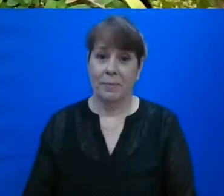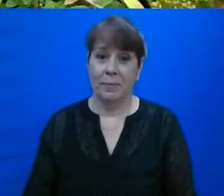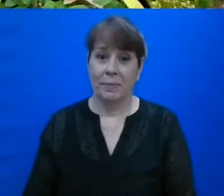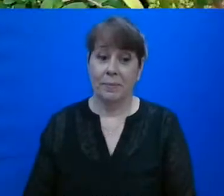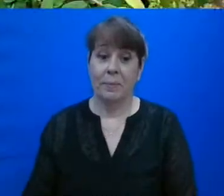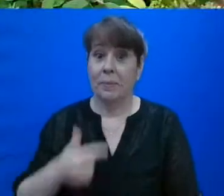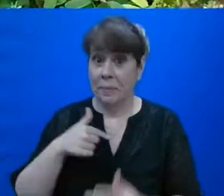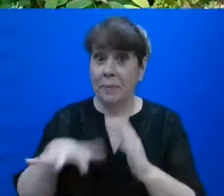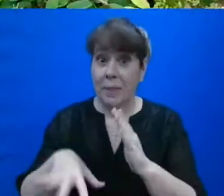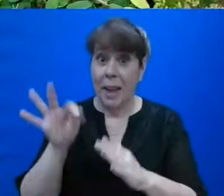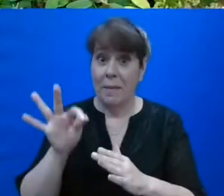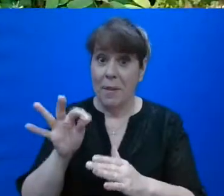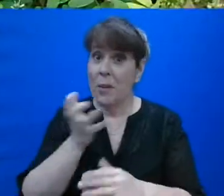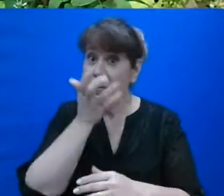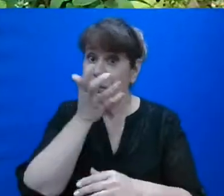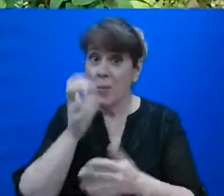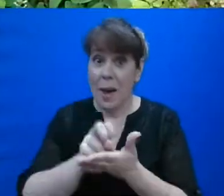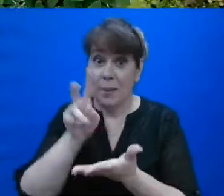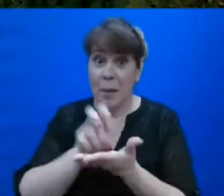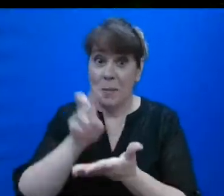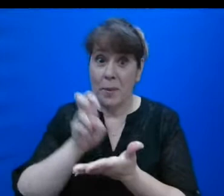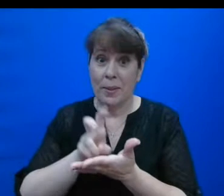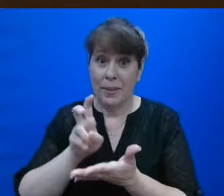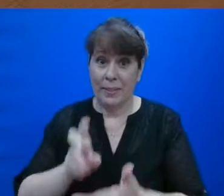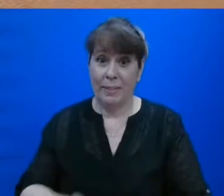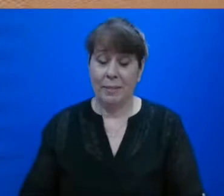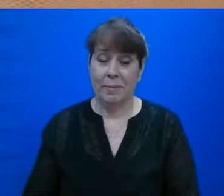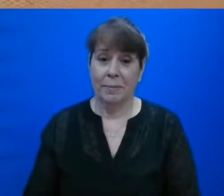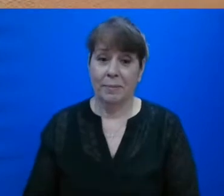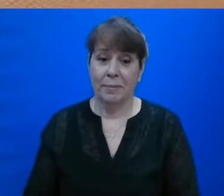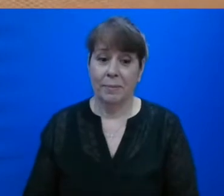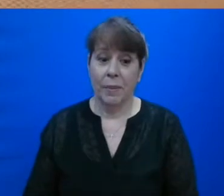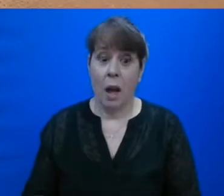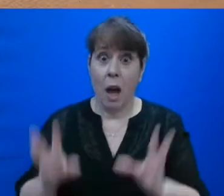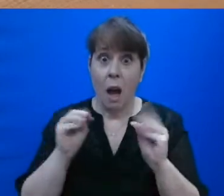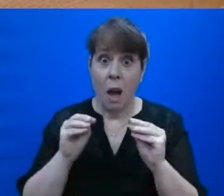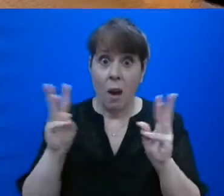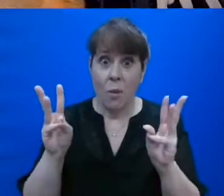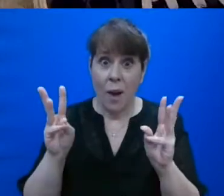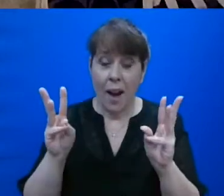I FOUND SOME GRASSHOPPERS. WOW, I FOUND BEETLES. YAY!